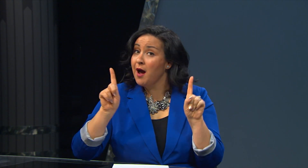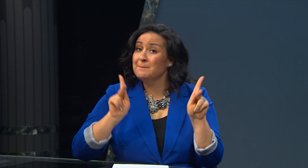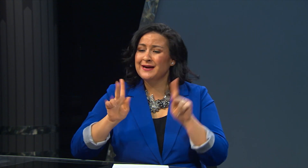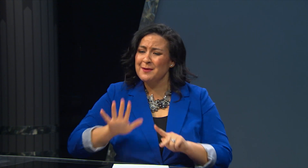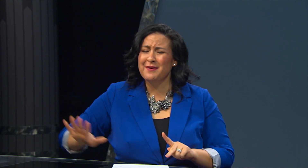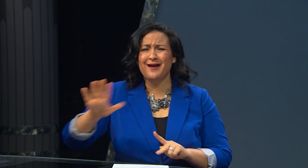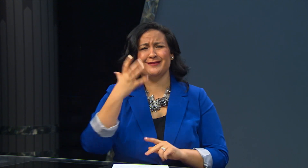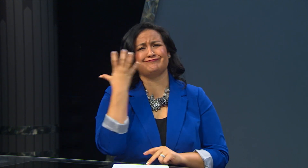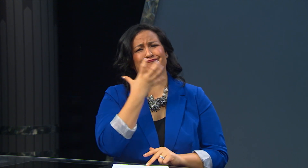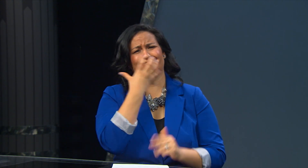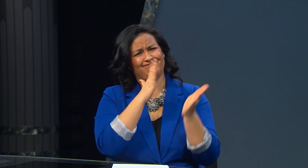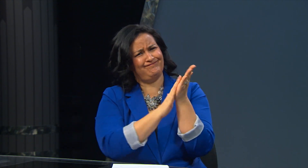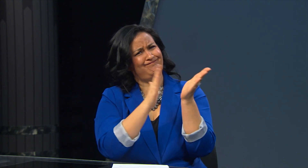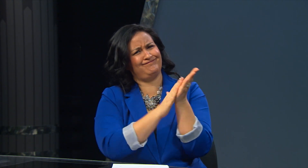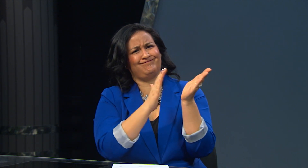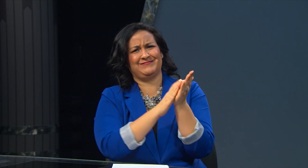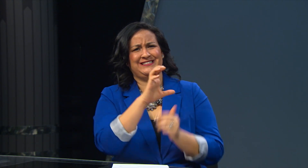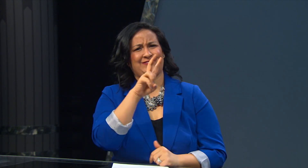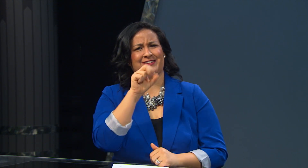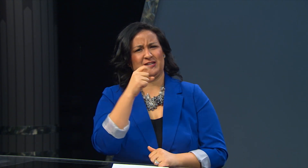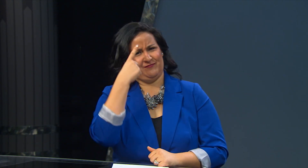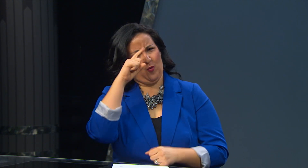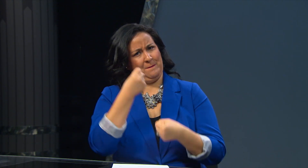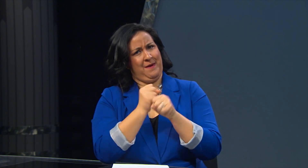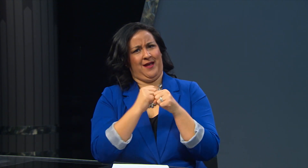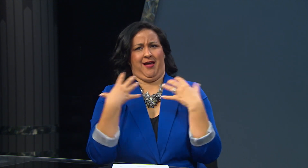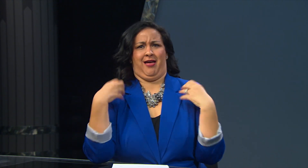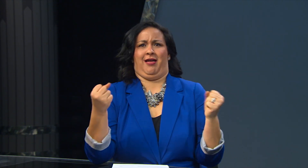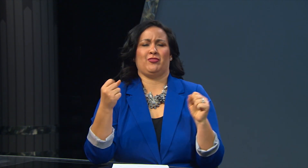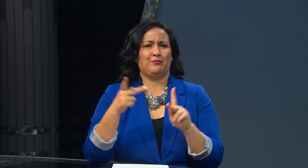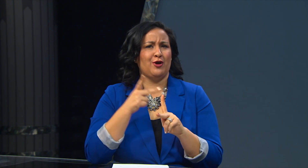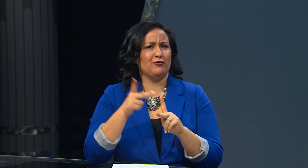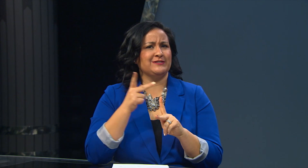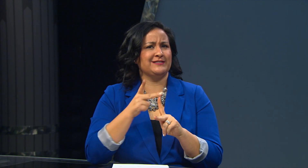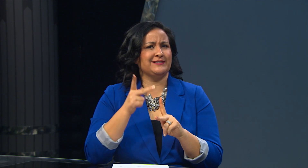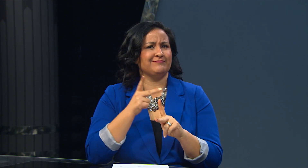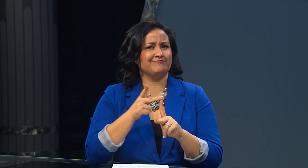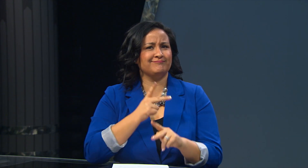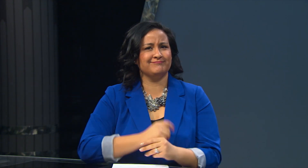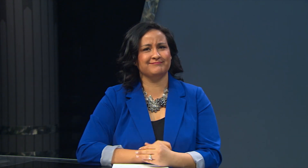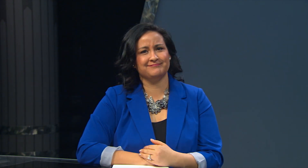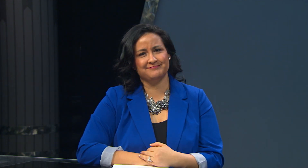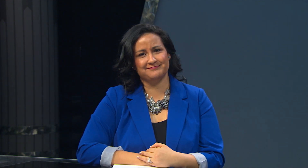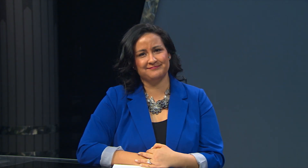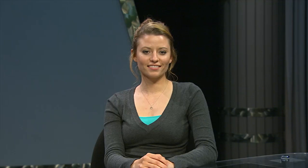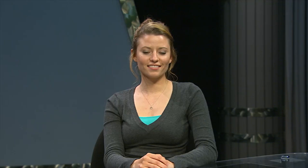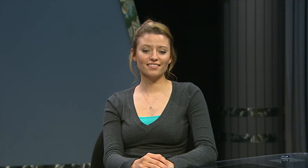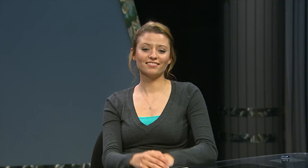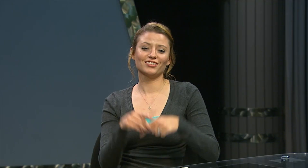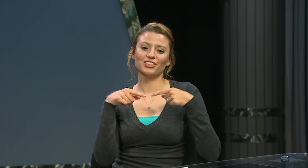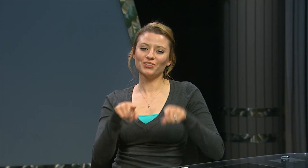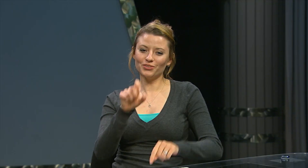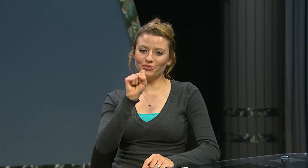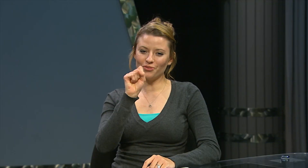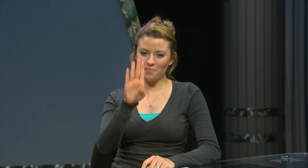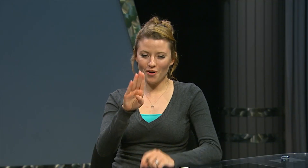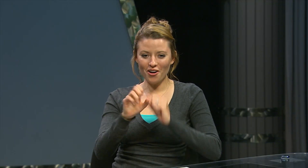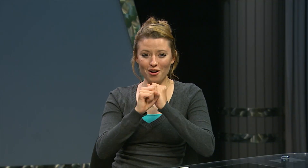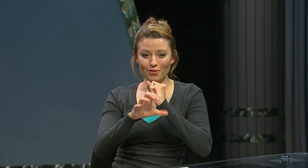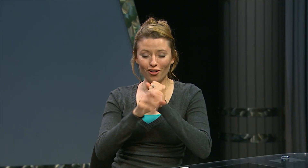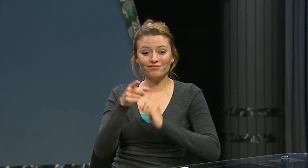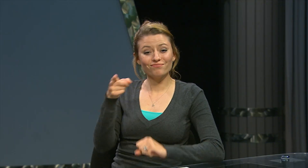THE COMPANY HAS BEEN COMMENDED FOR MAKING PUBLIC HEALTH A PRIORITY.